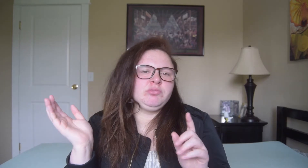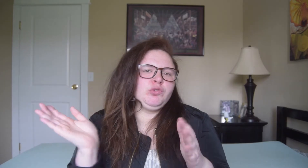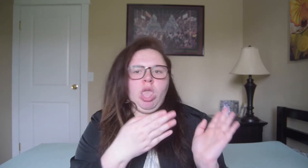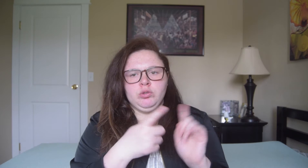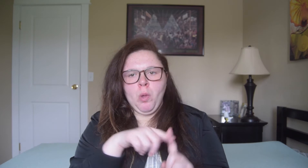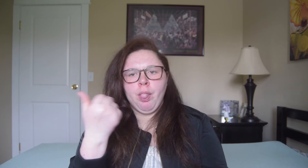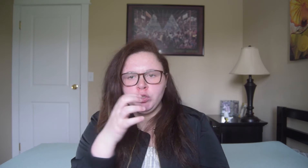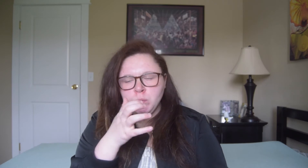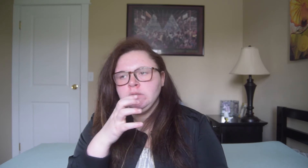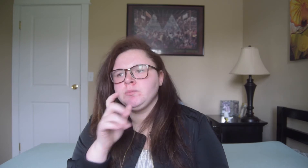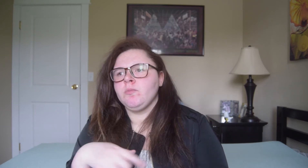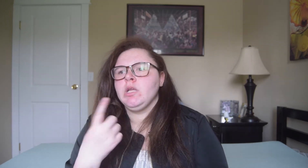So, I switched to other different drinks